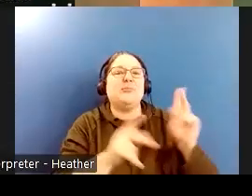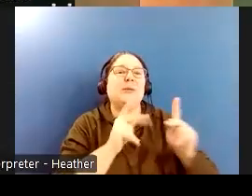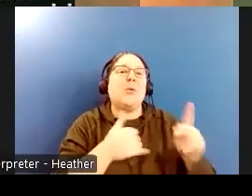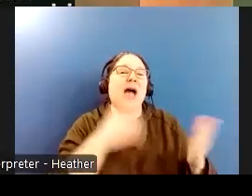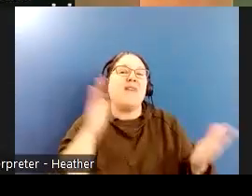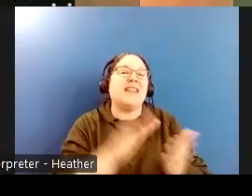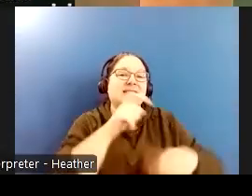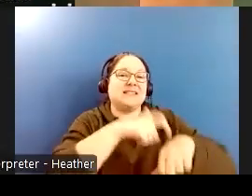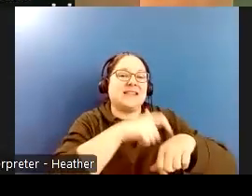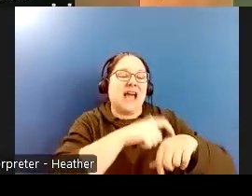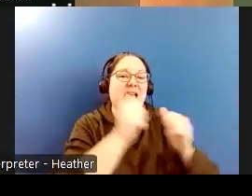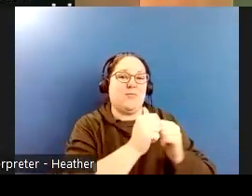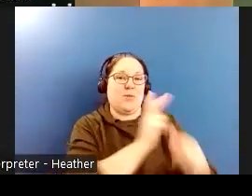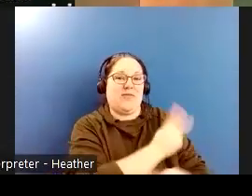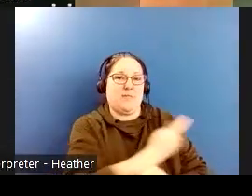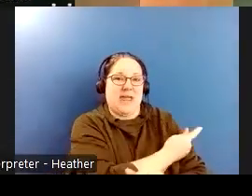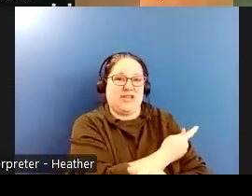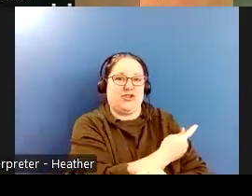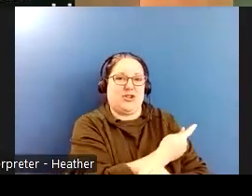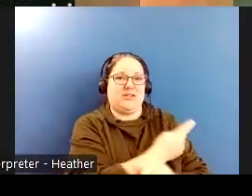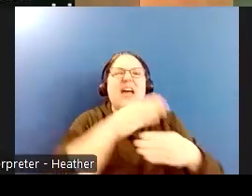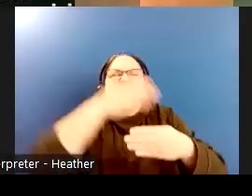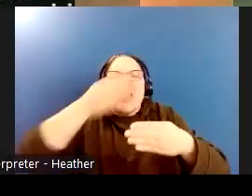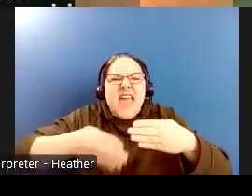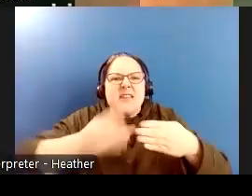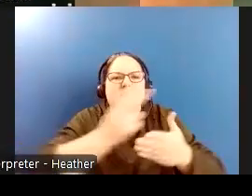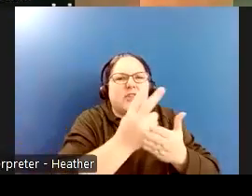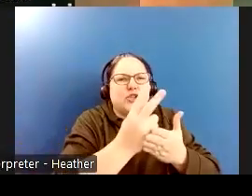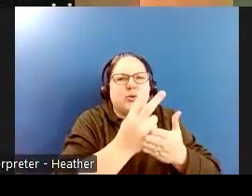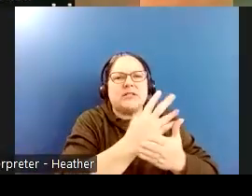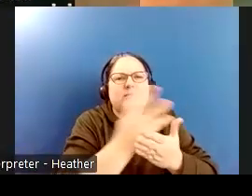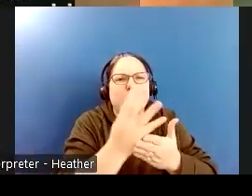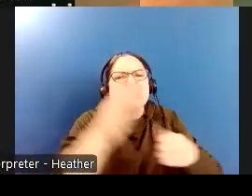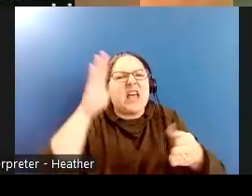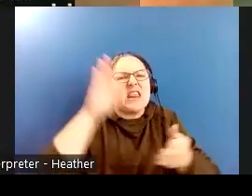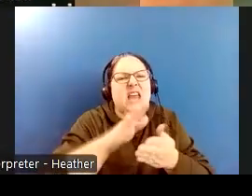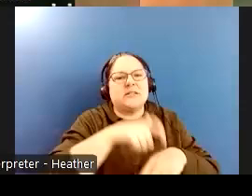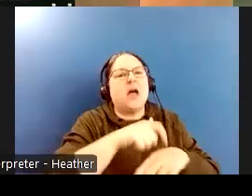um by the end of the rotation. So they went from spending on average 10 to 15 minutes,